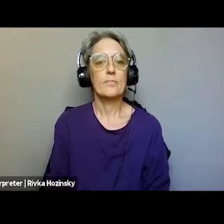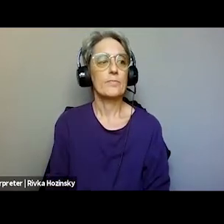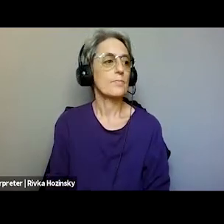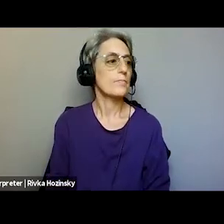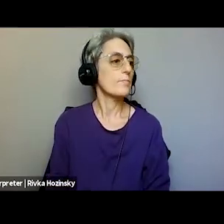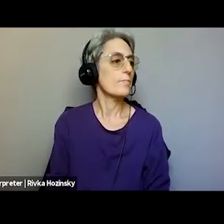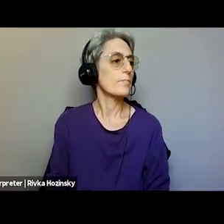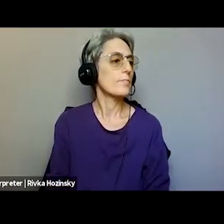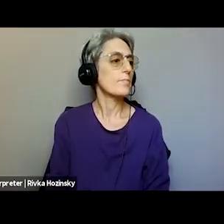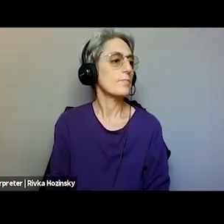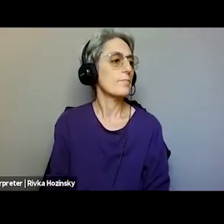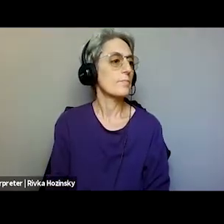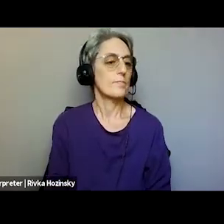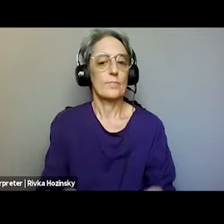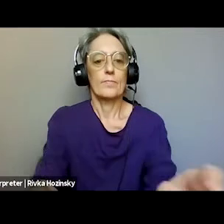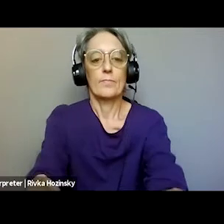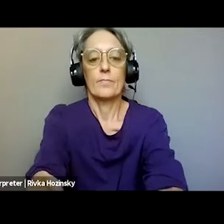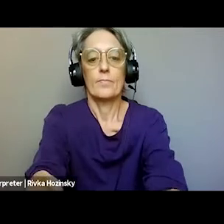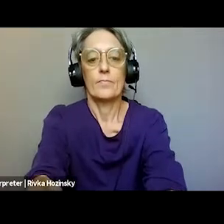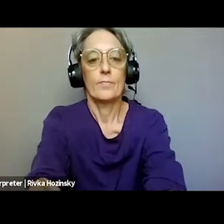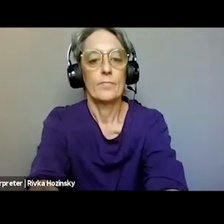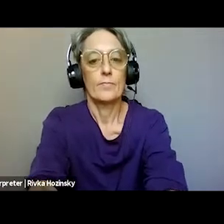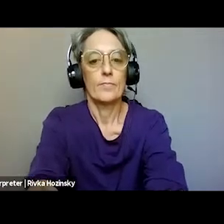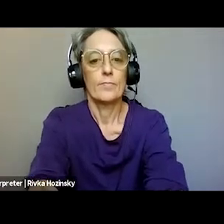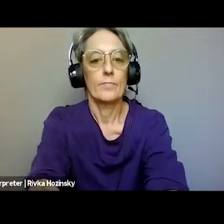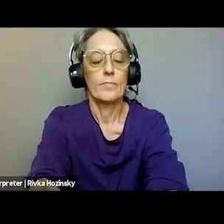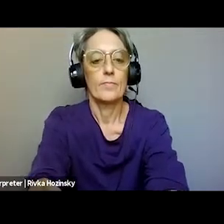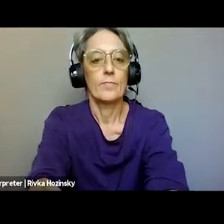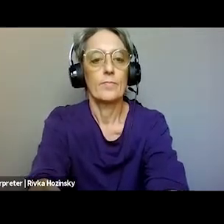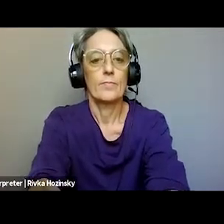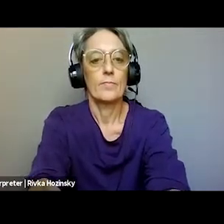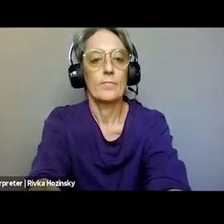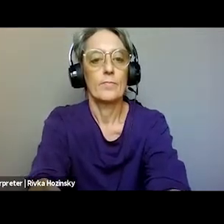because I was afraid of being sent to one that was not disability affirming and it would either be